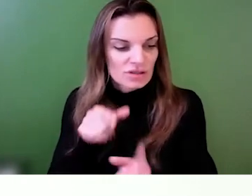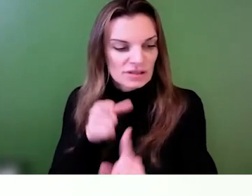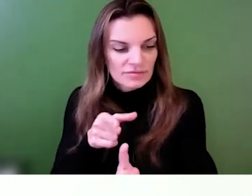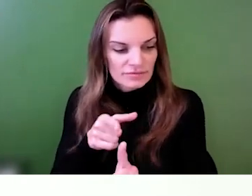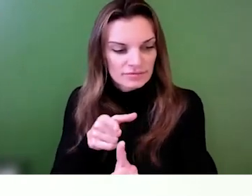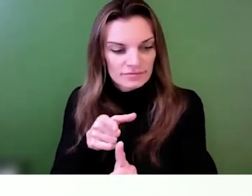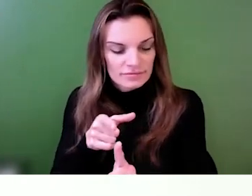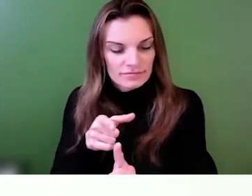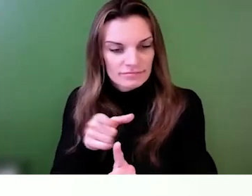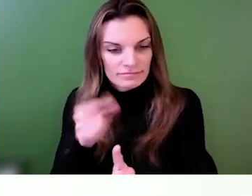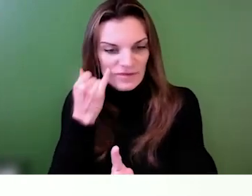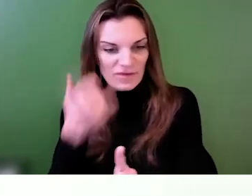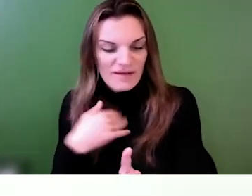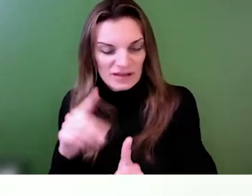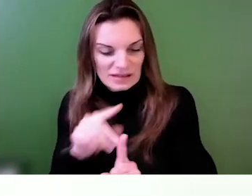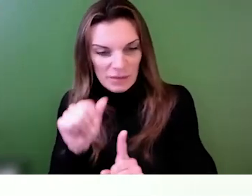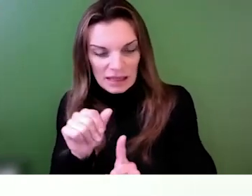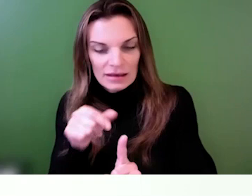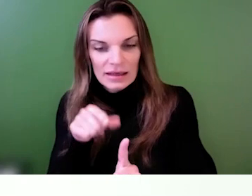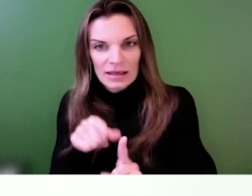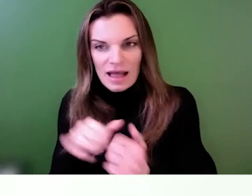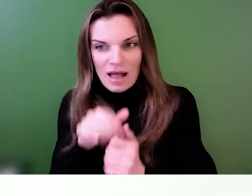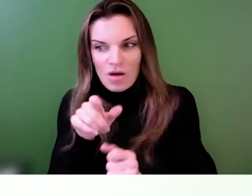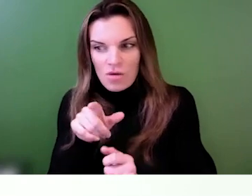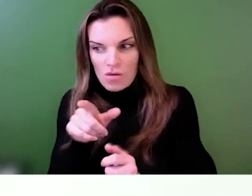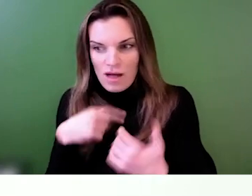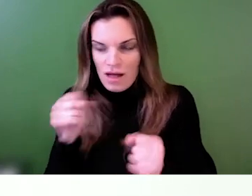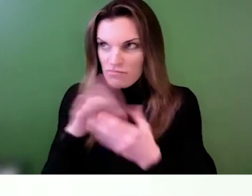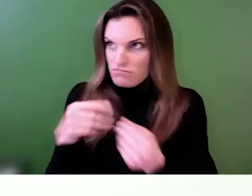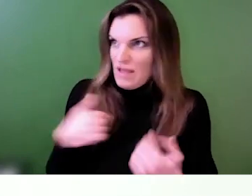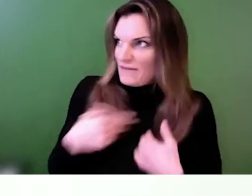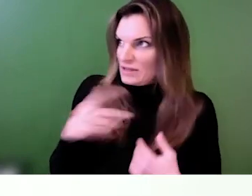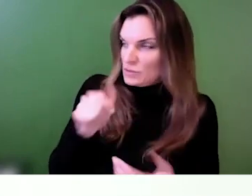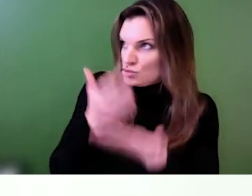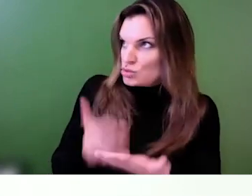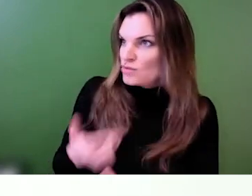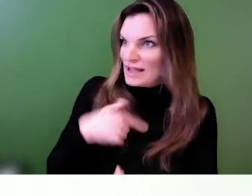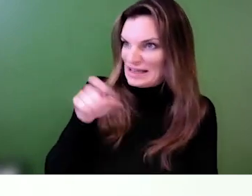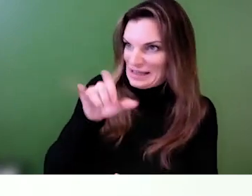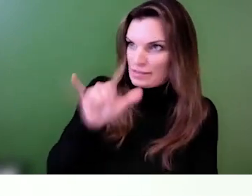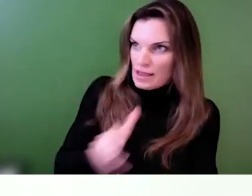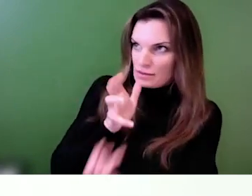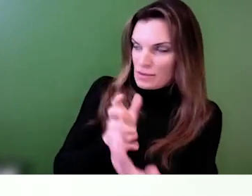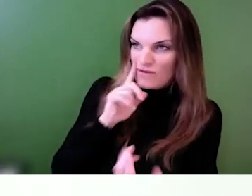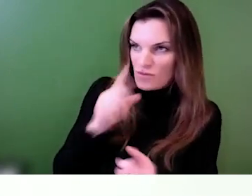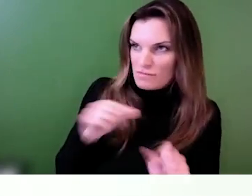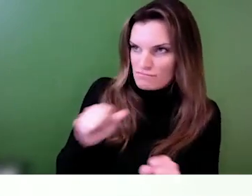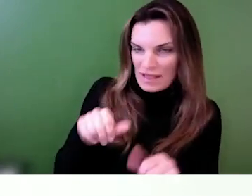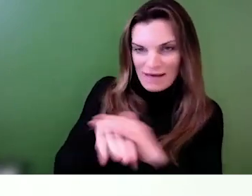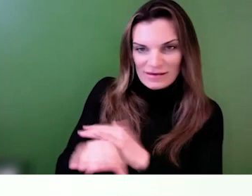how that necessitates those accommodations. And then it would be really similar for the